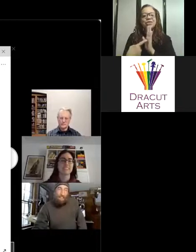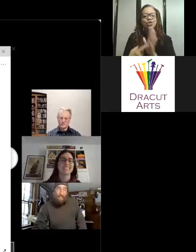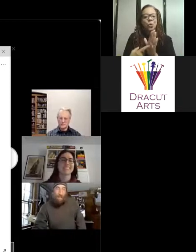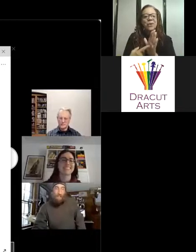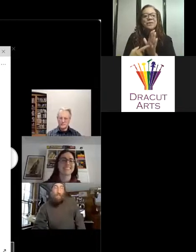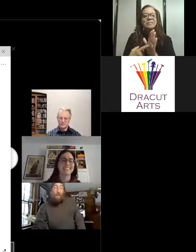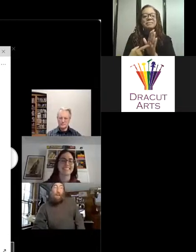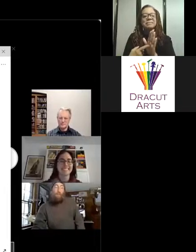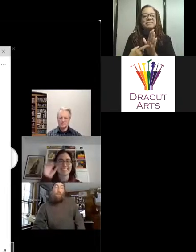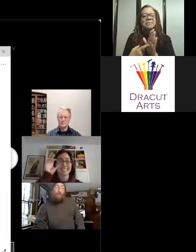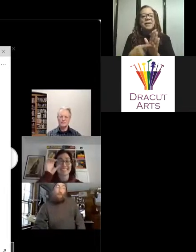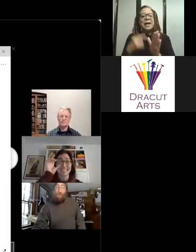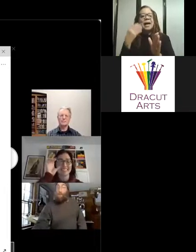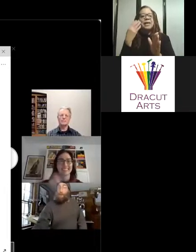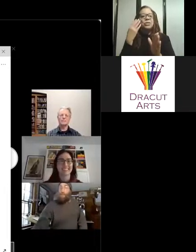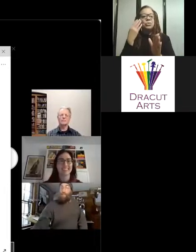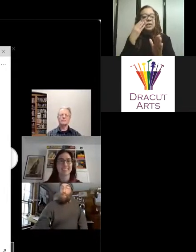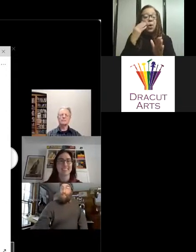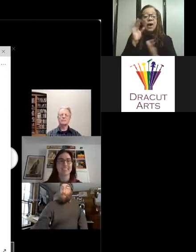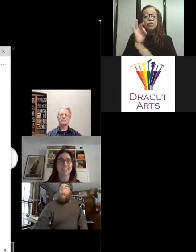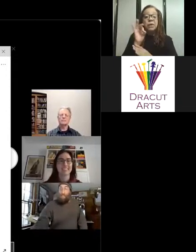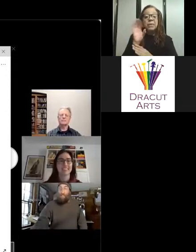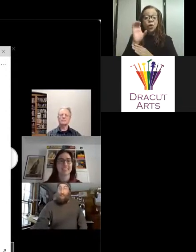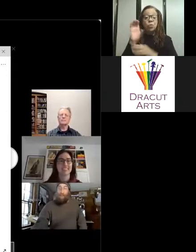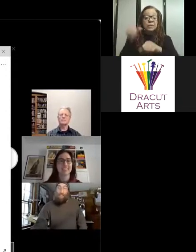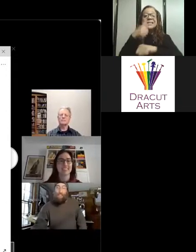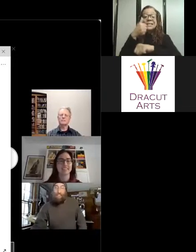Um, I do know how Freeman Colby put up his tents, because he describes it. In